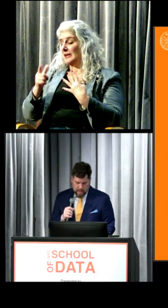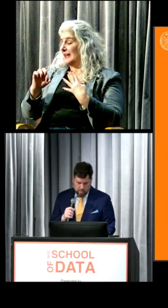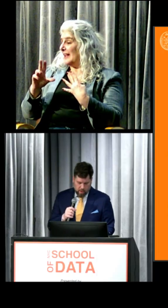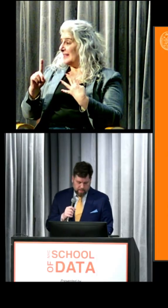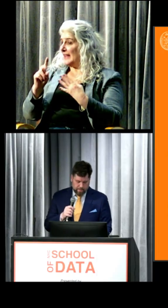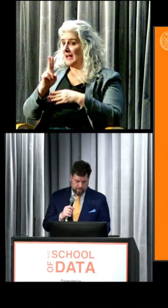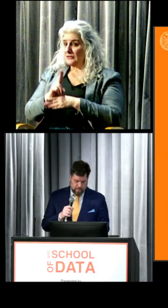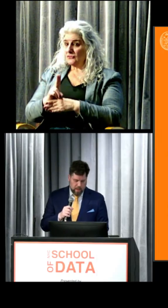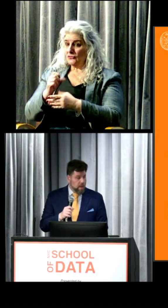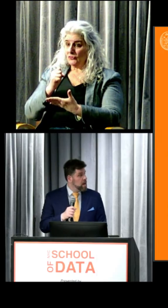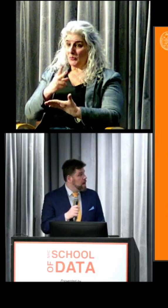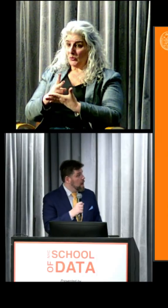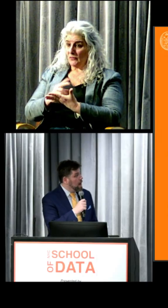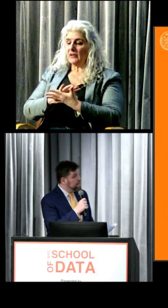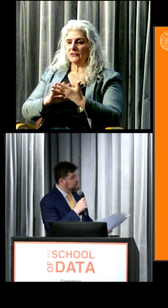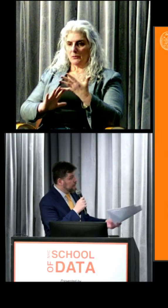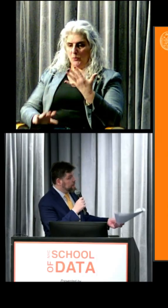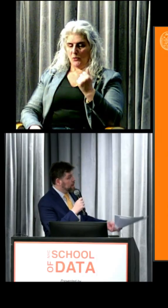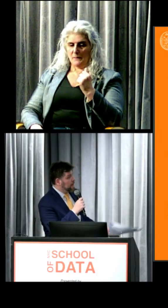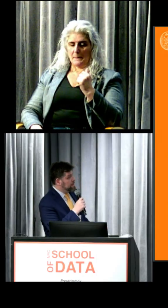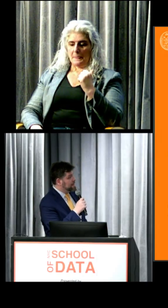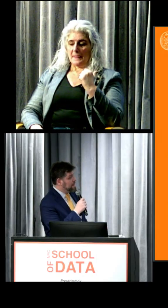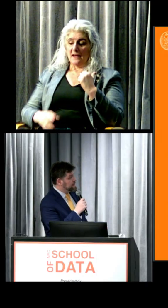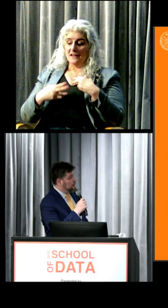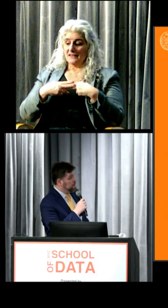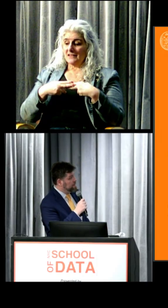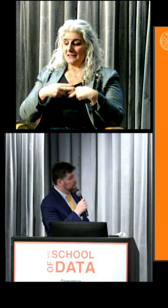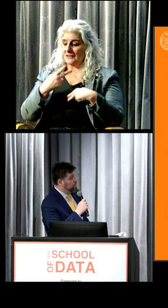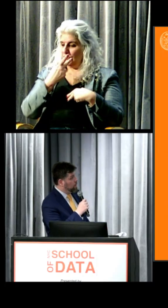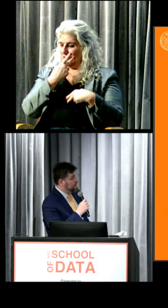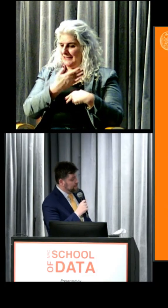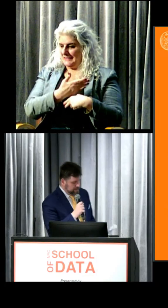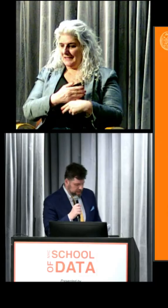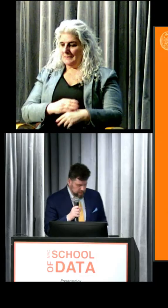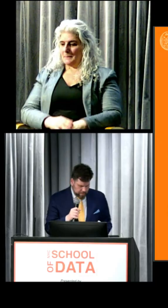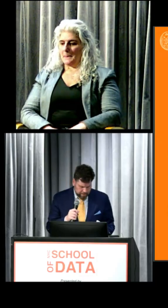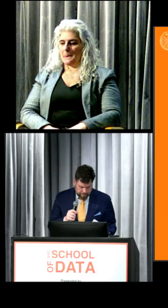information that visitors were learning was not ever conveyed exclusively through text.